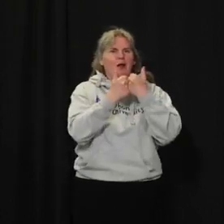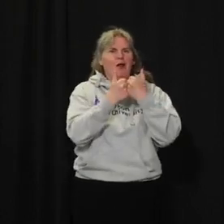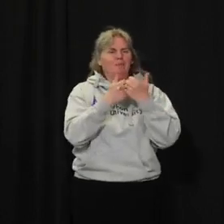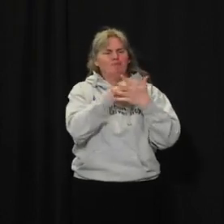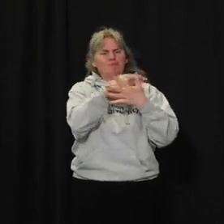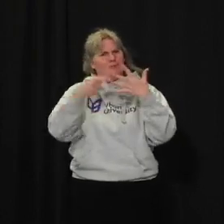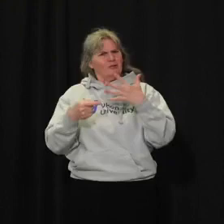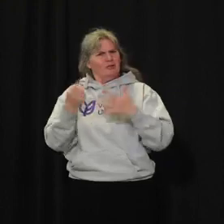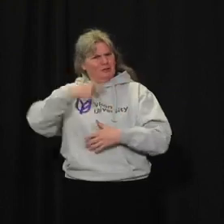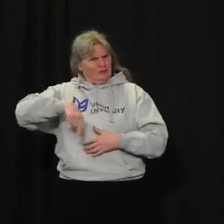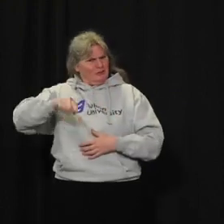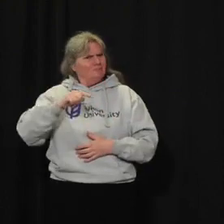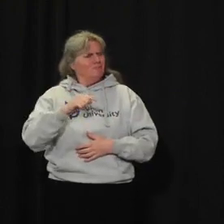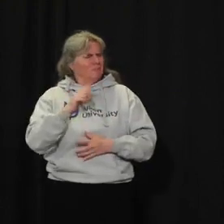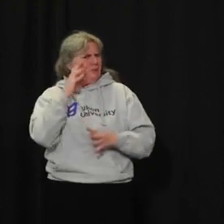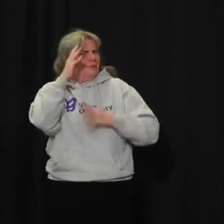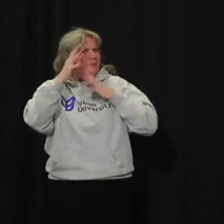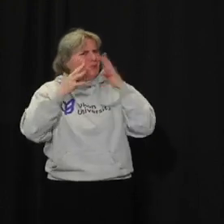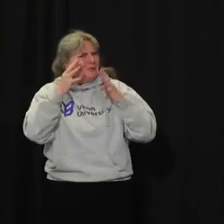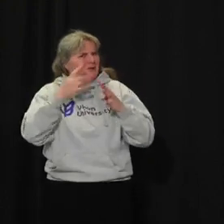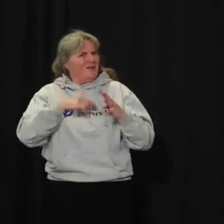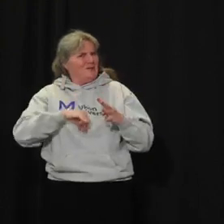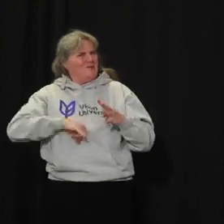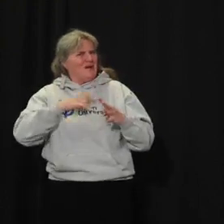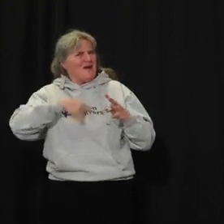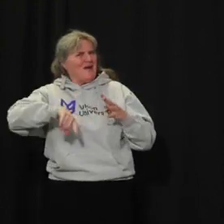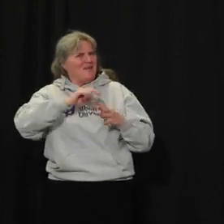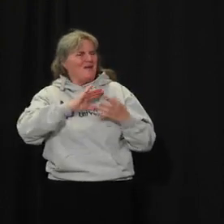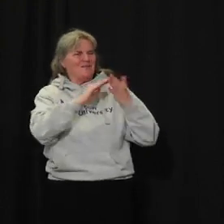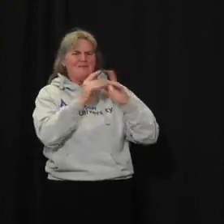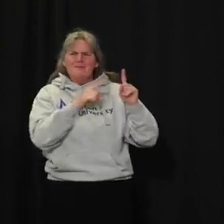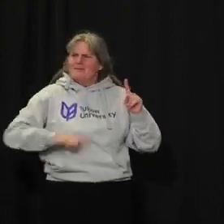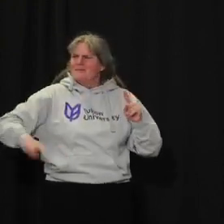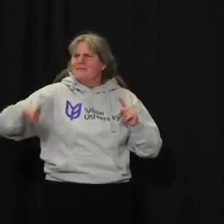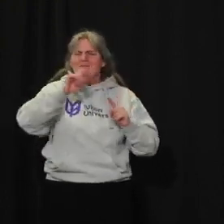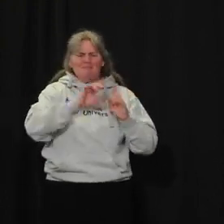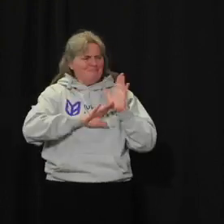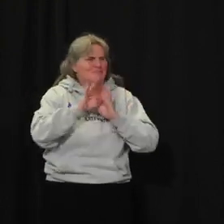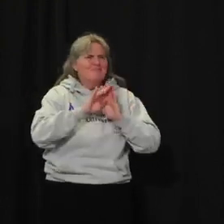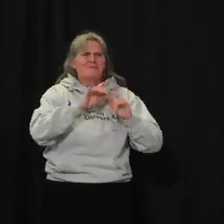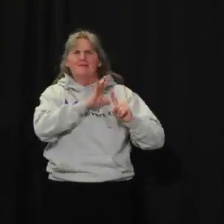Yukoners should be extremely proud of the creative, dedicated folks in our communities who are